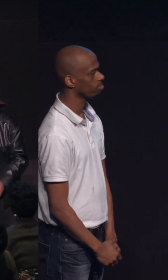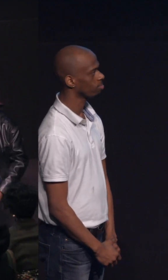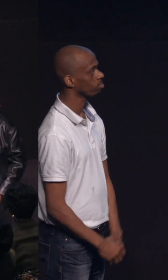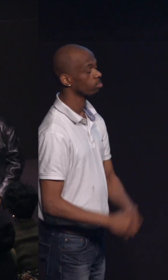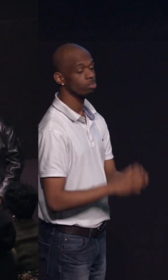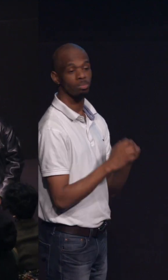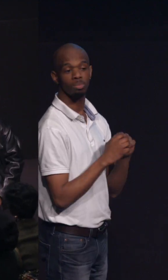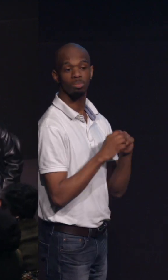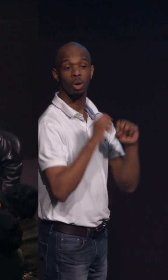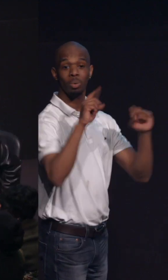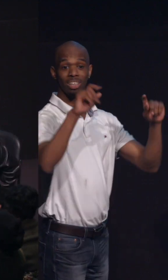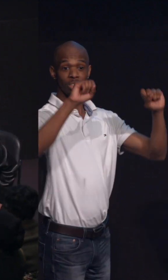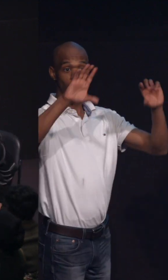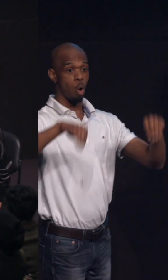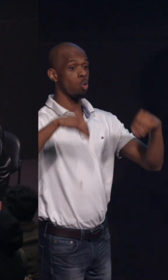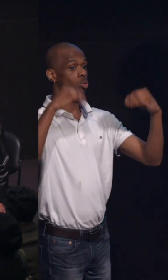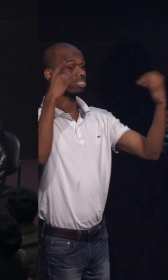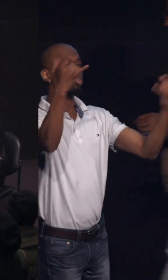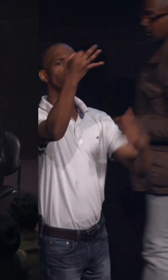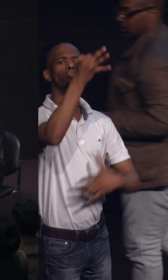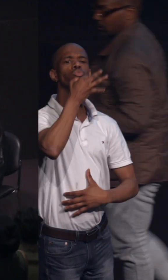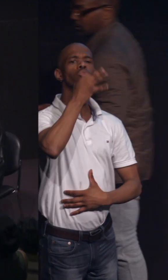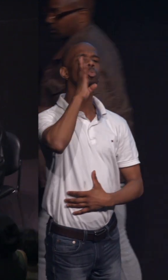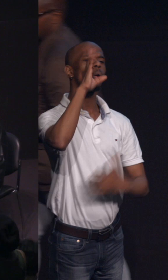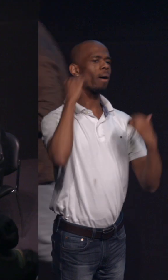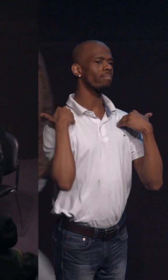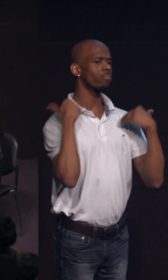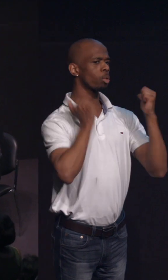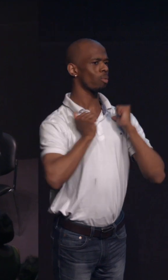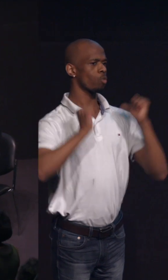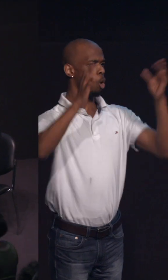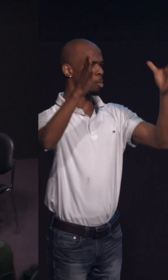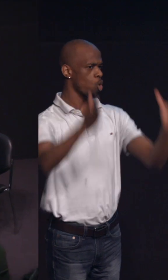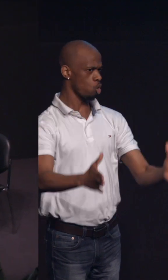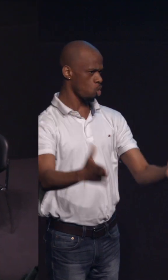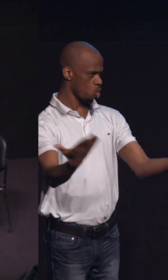to the stage.